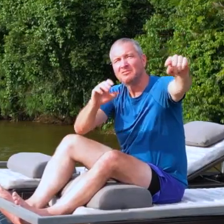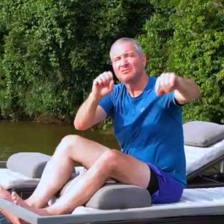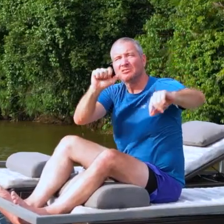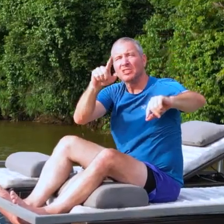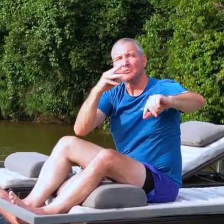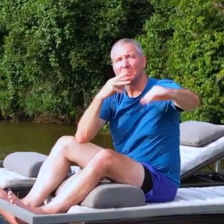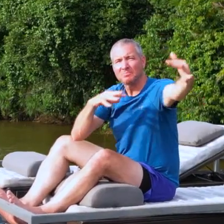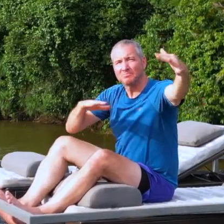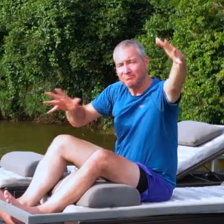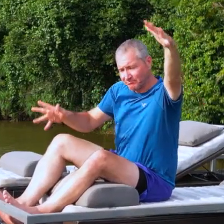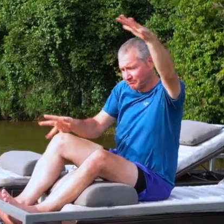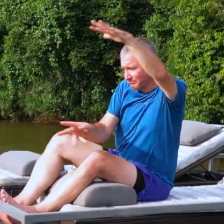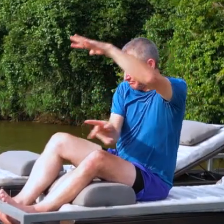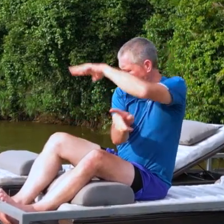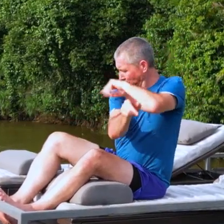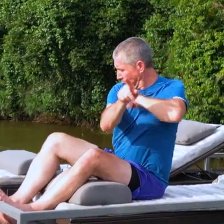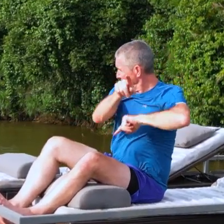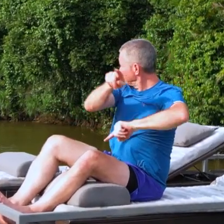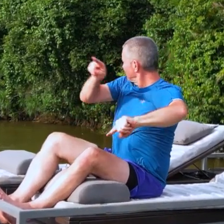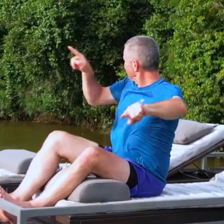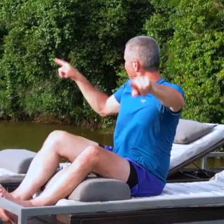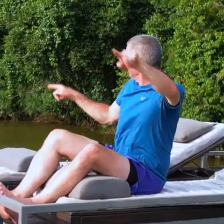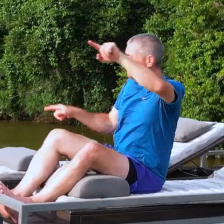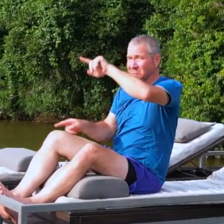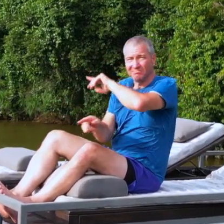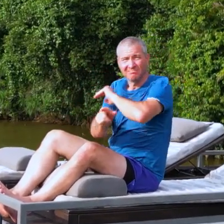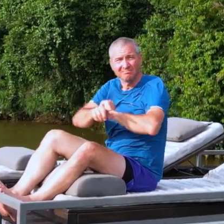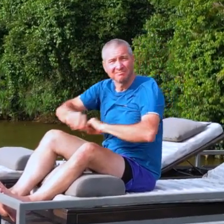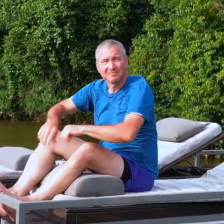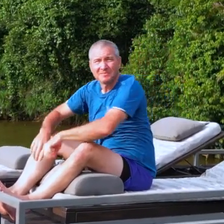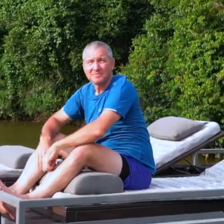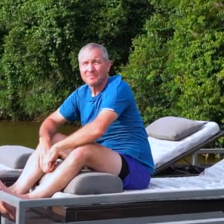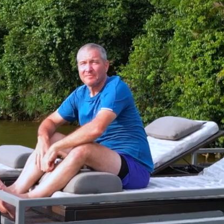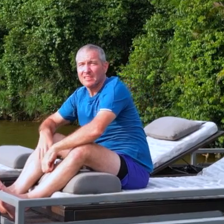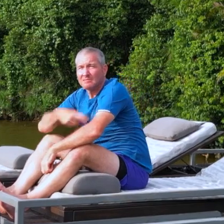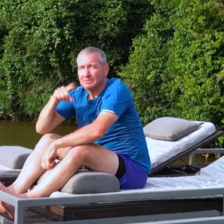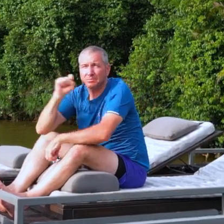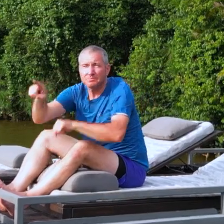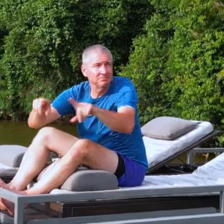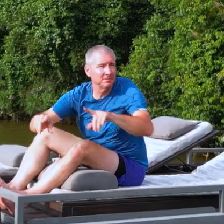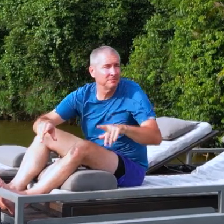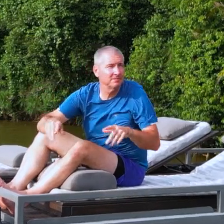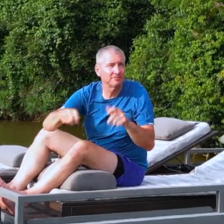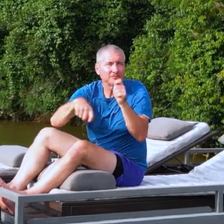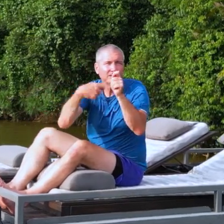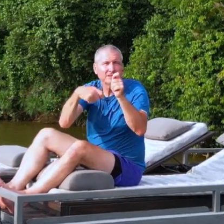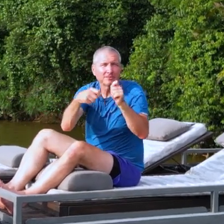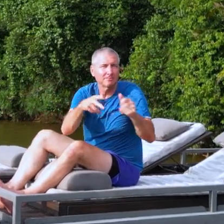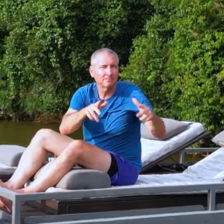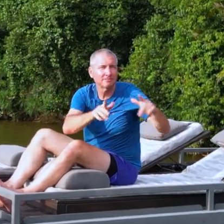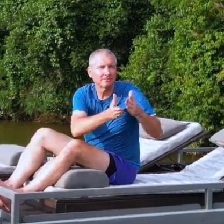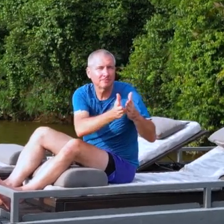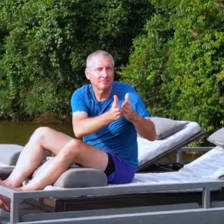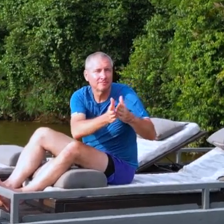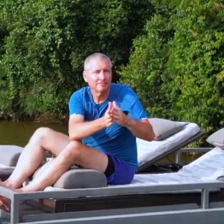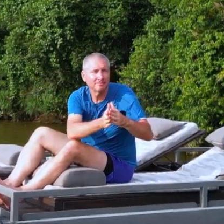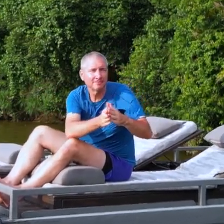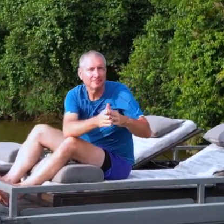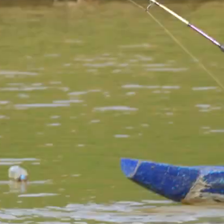Also, salt water actually circulates back toward the other direction. I’ve spotted a few fishing boats around here.